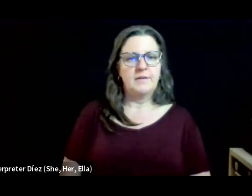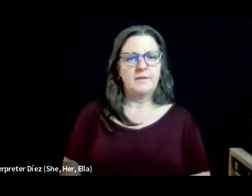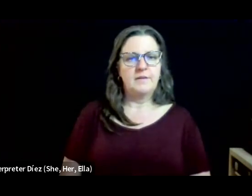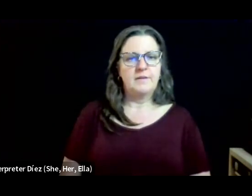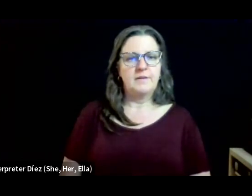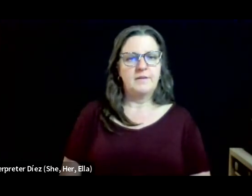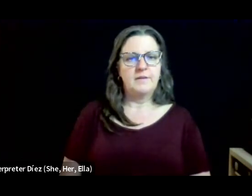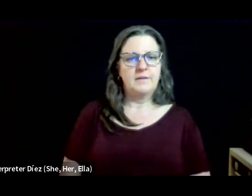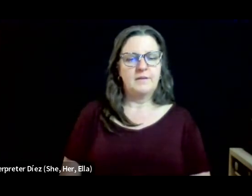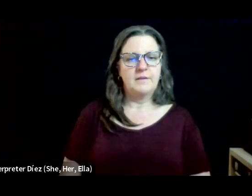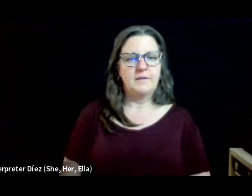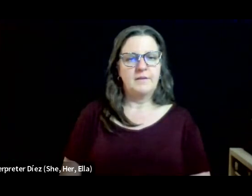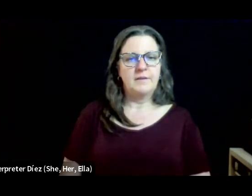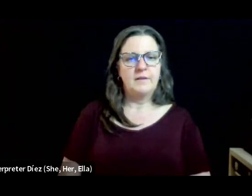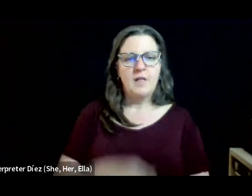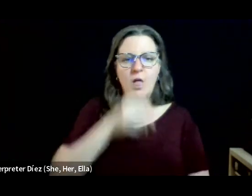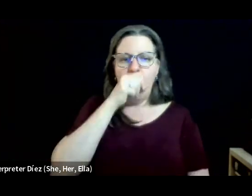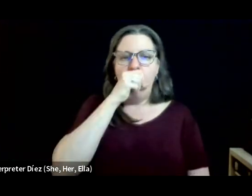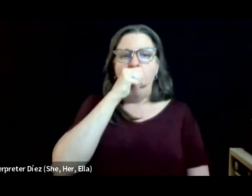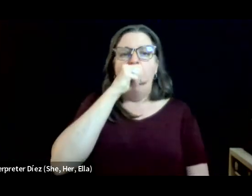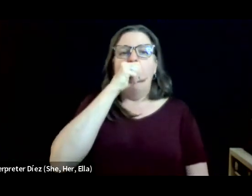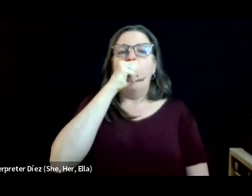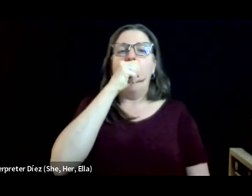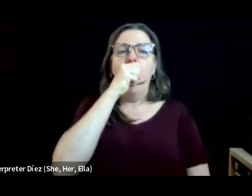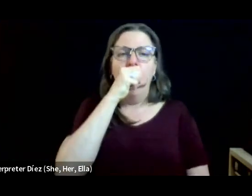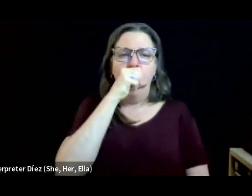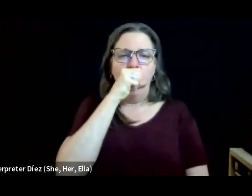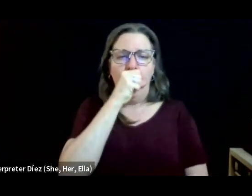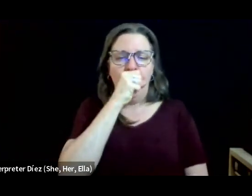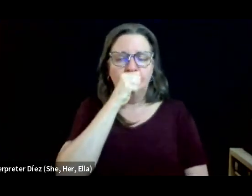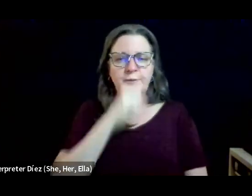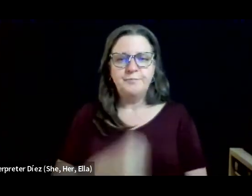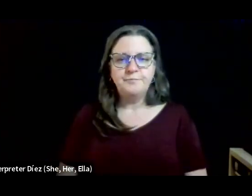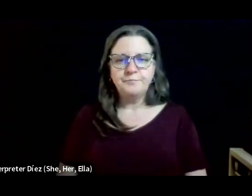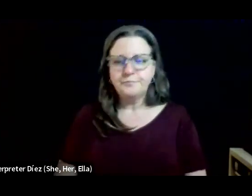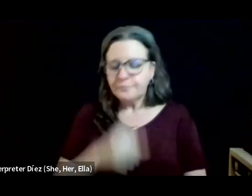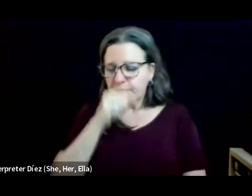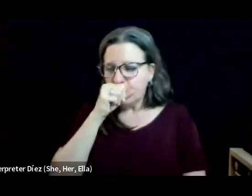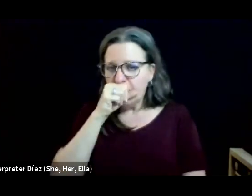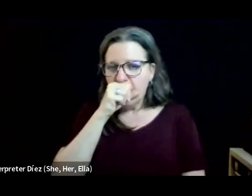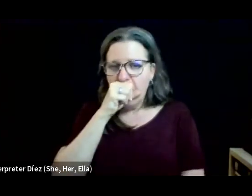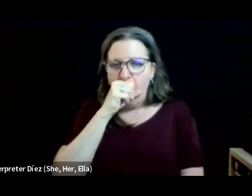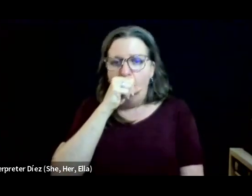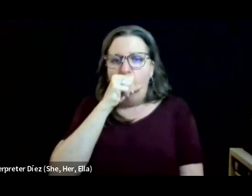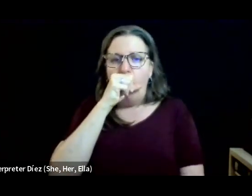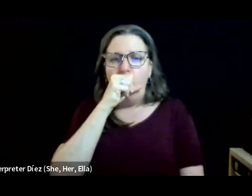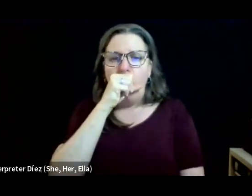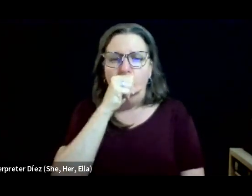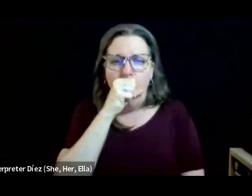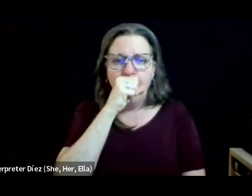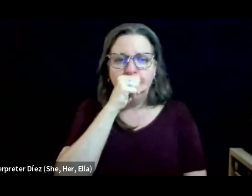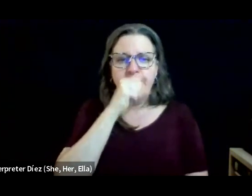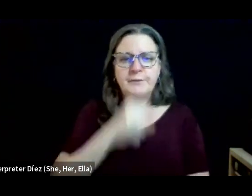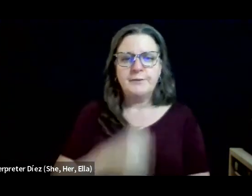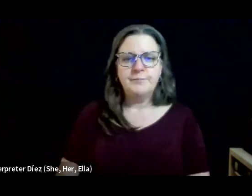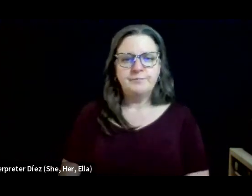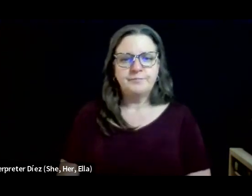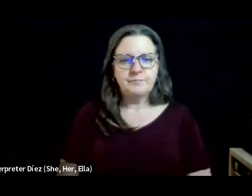Maybe. And this time, make